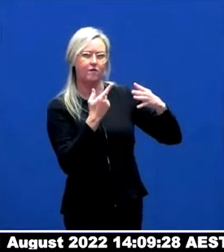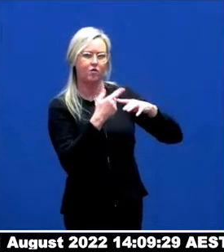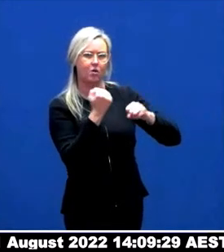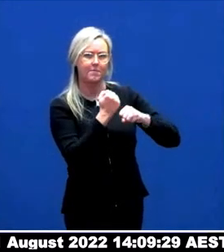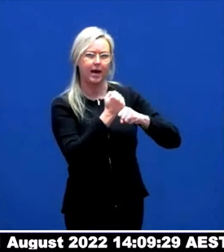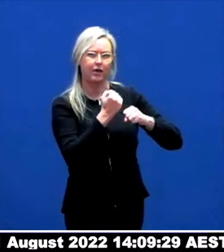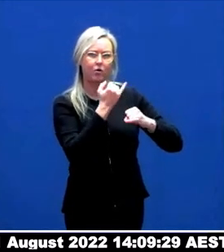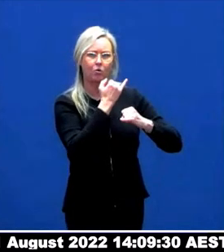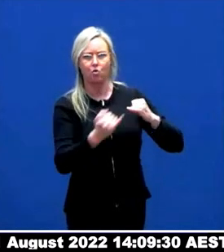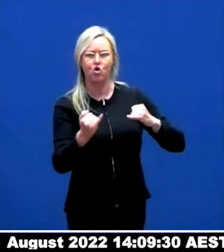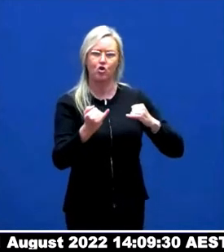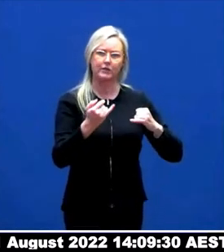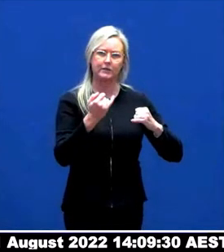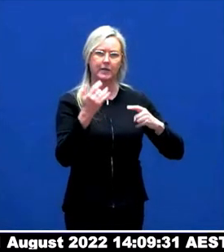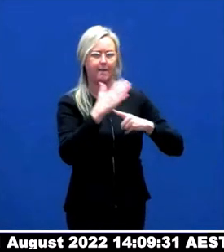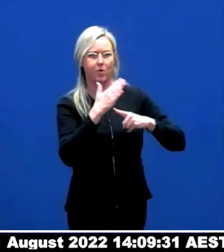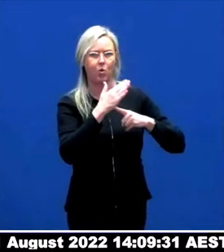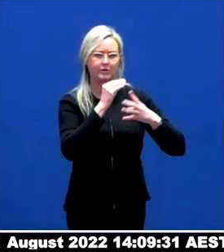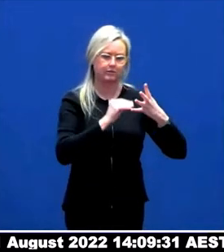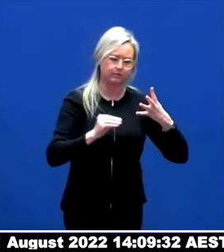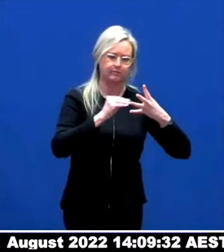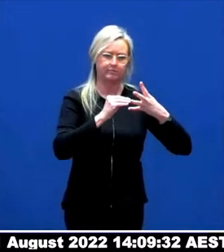prioritisation, it includes the words: